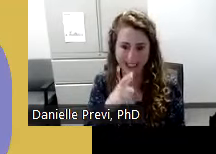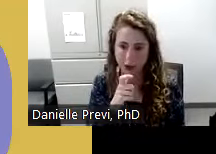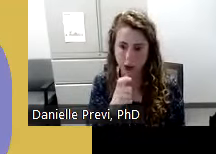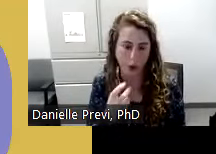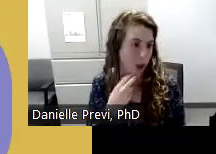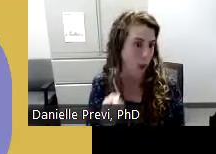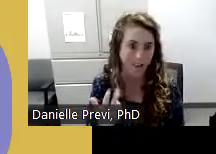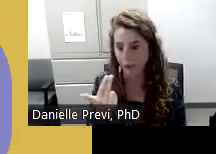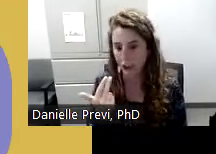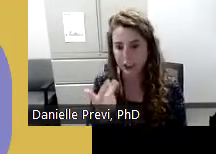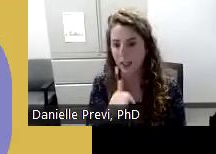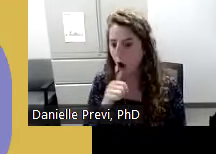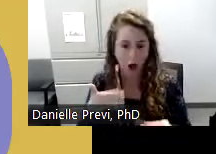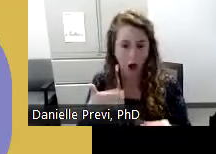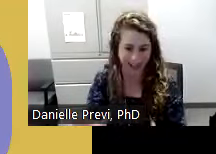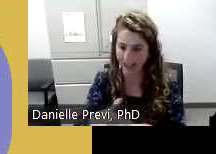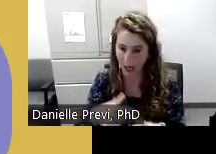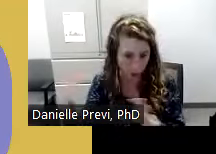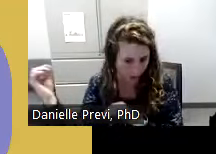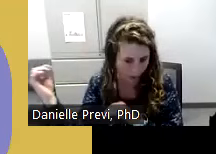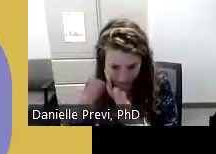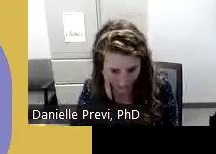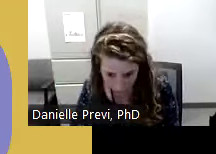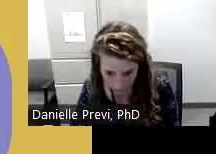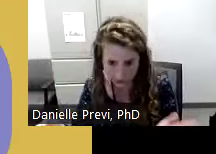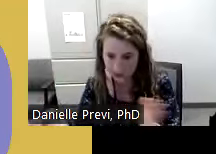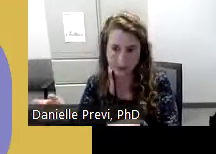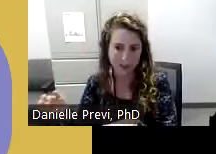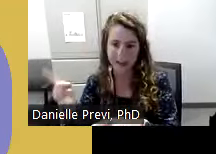I’ve had parents tell me, for example, that they might have a 12- or 13-year-old who’s not allowed